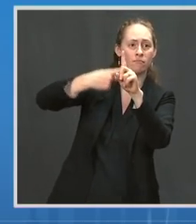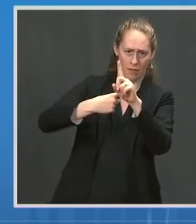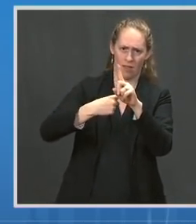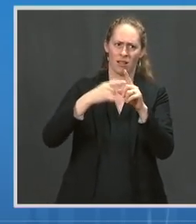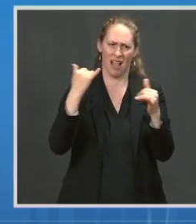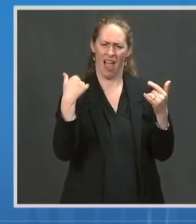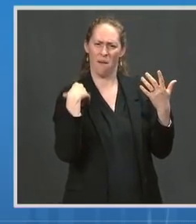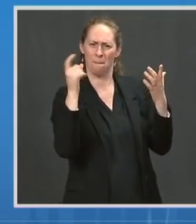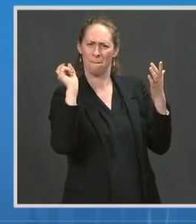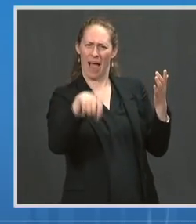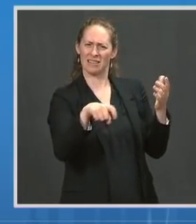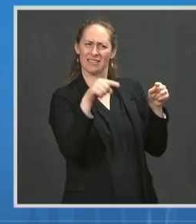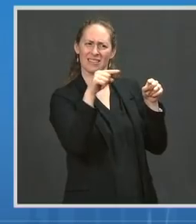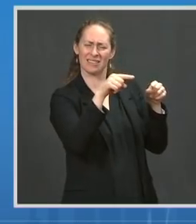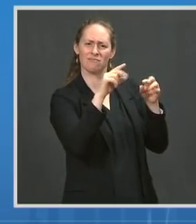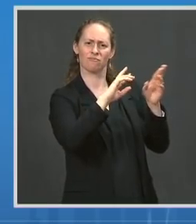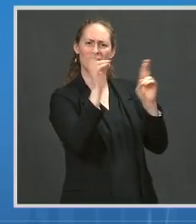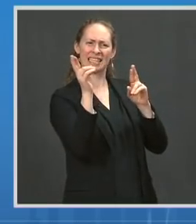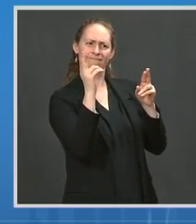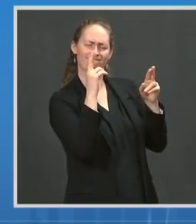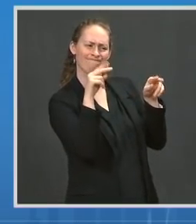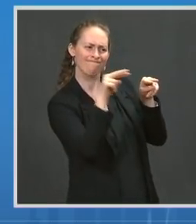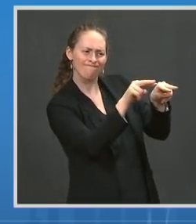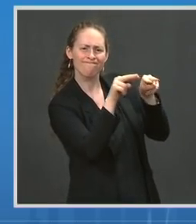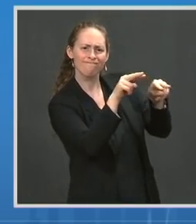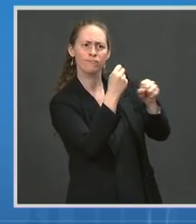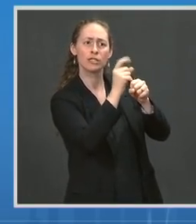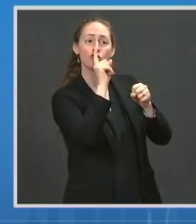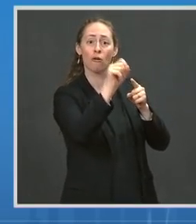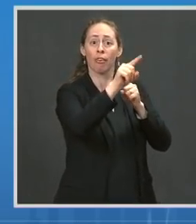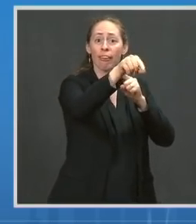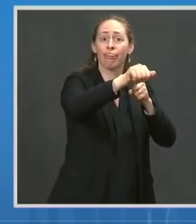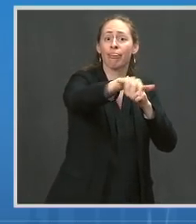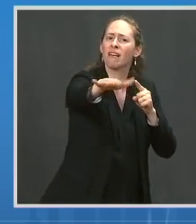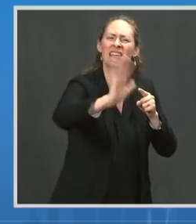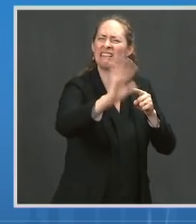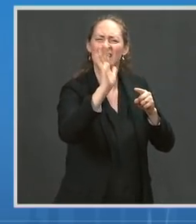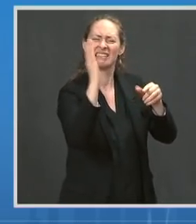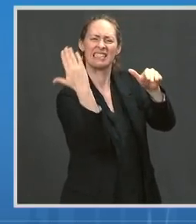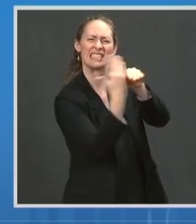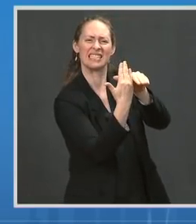and potentially dangerous variants of COVID-19. Right now, these variants account